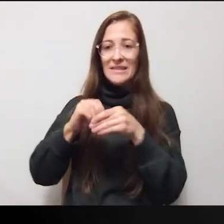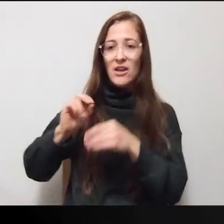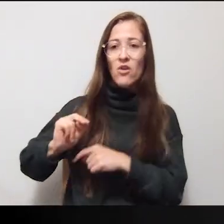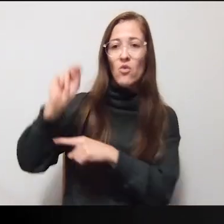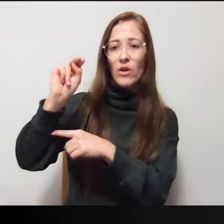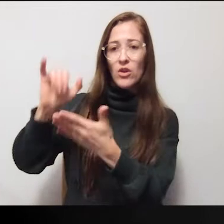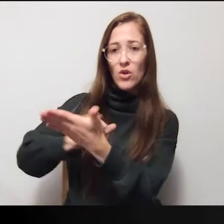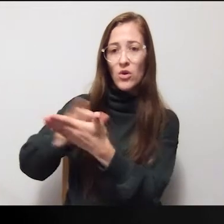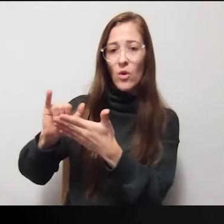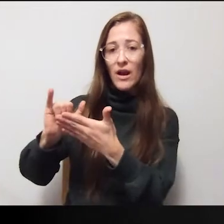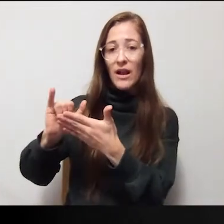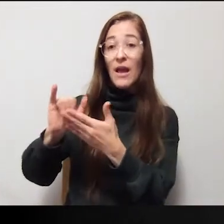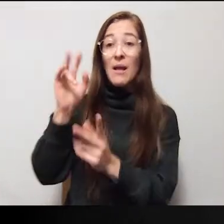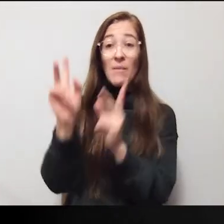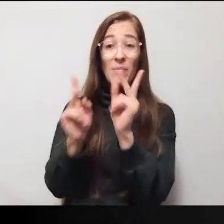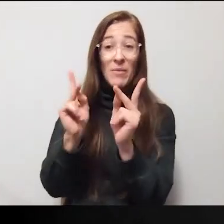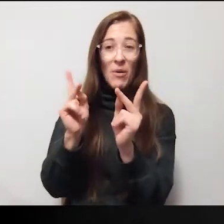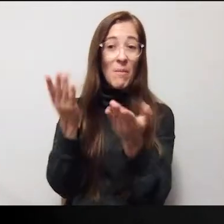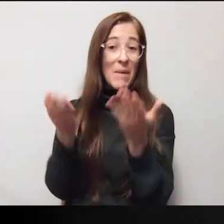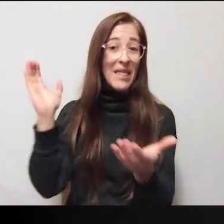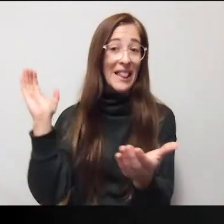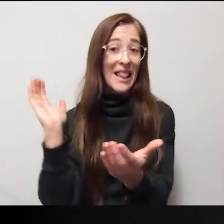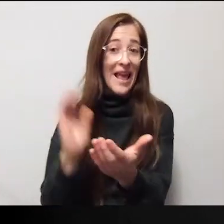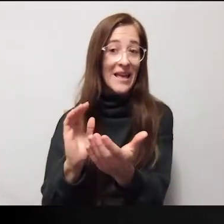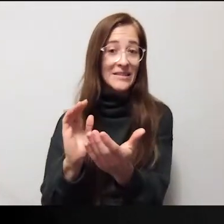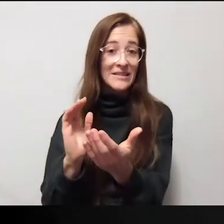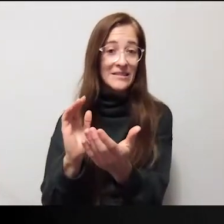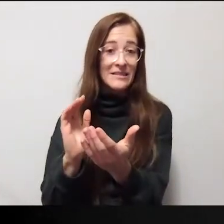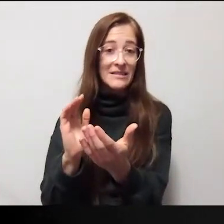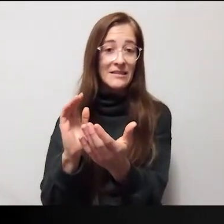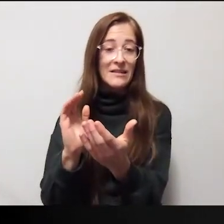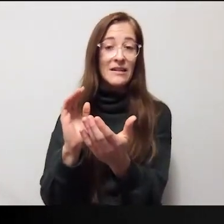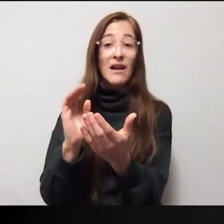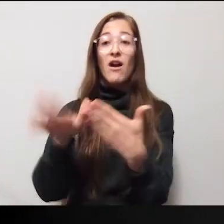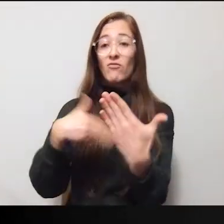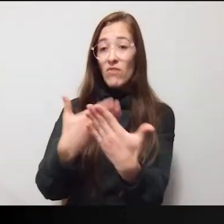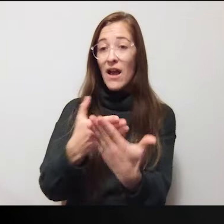while the volume of people maybe lower, getting to rural areas,